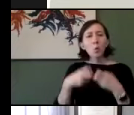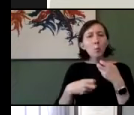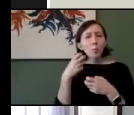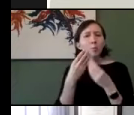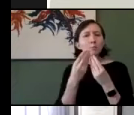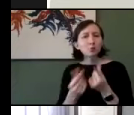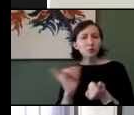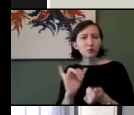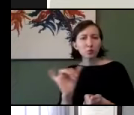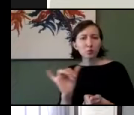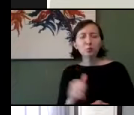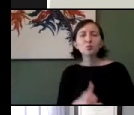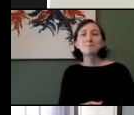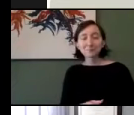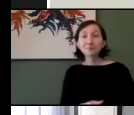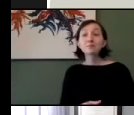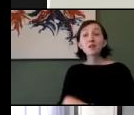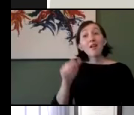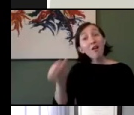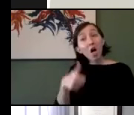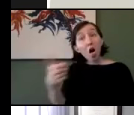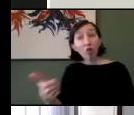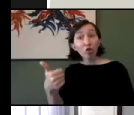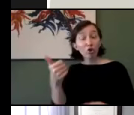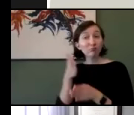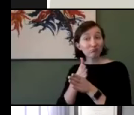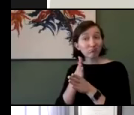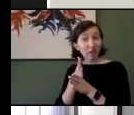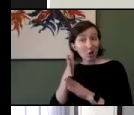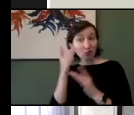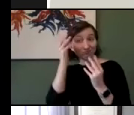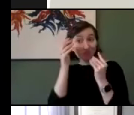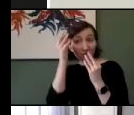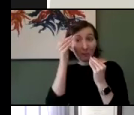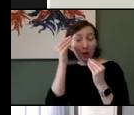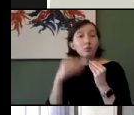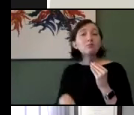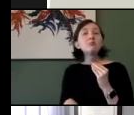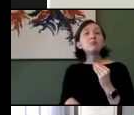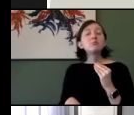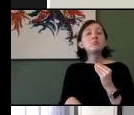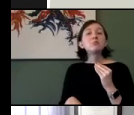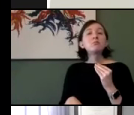Another area that we have to be thoughtful about is when thinking about cognitive, sensory,